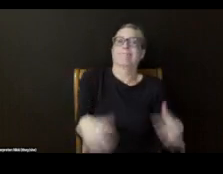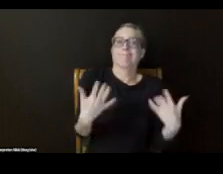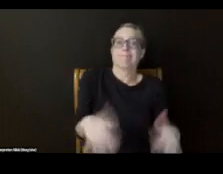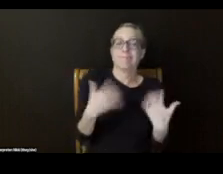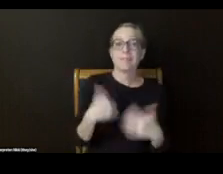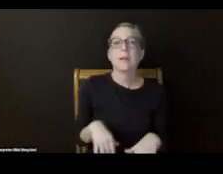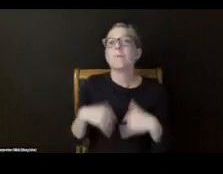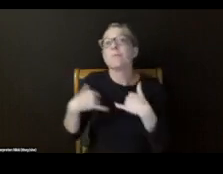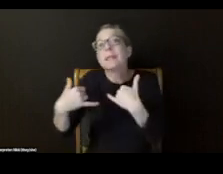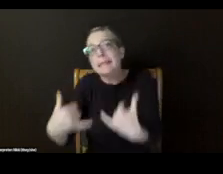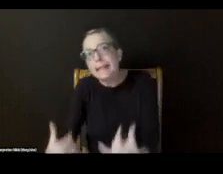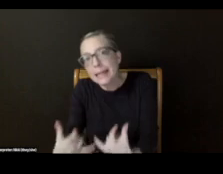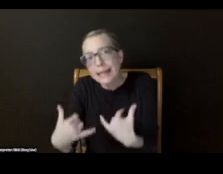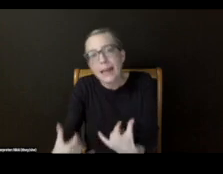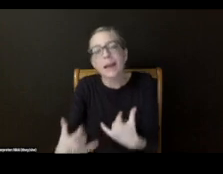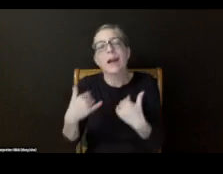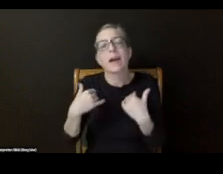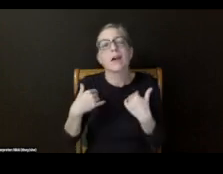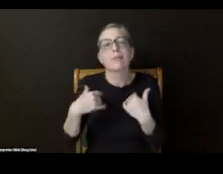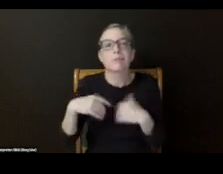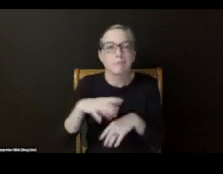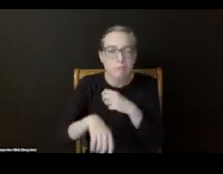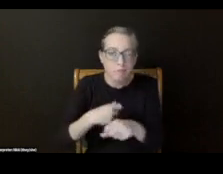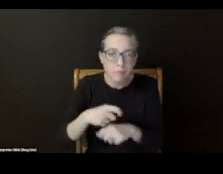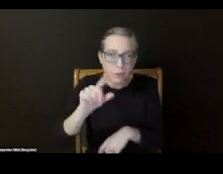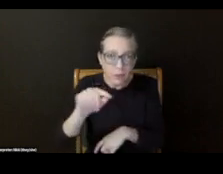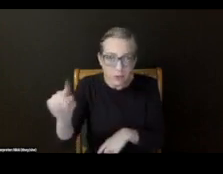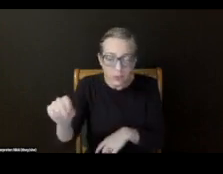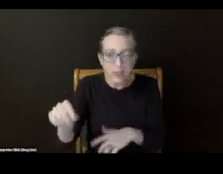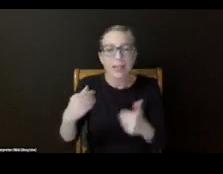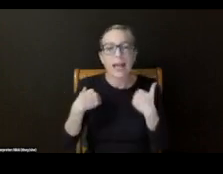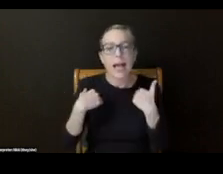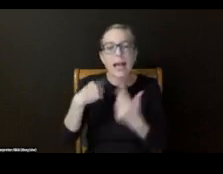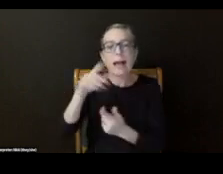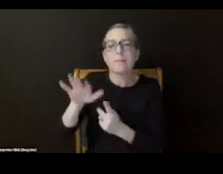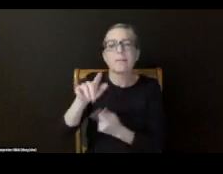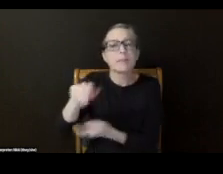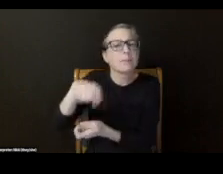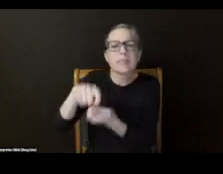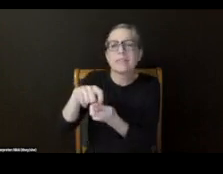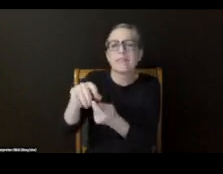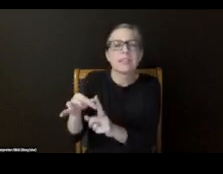bottles that replaced the eye dropper.